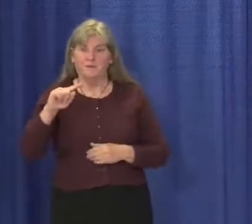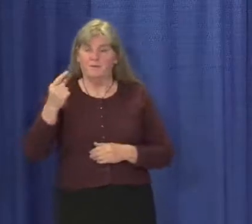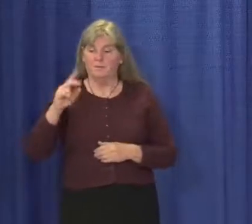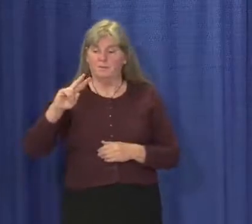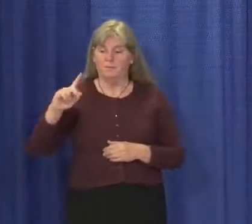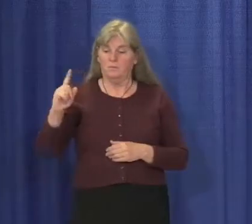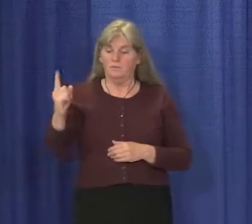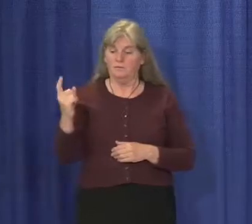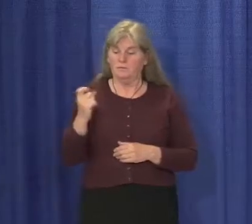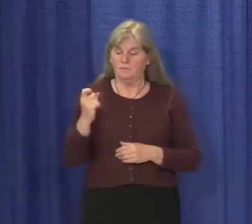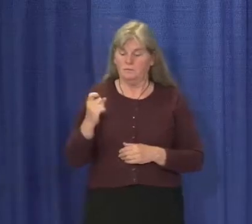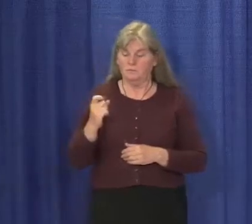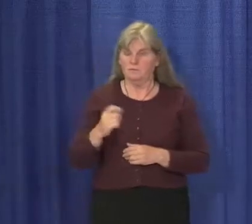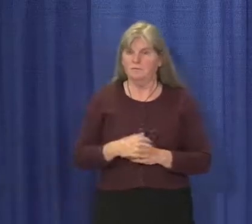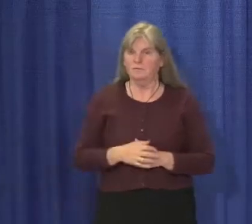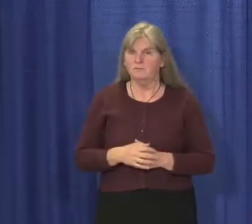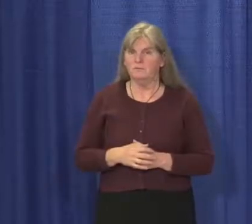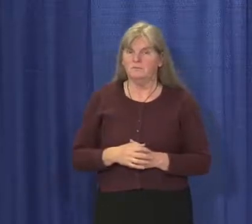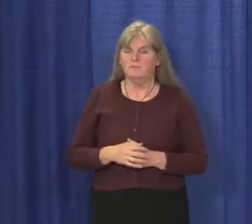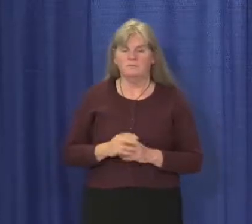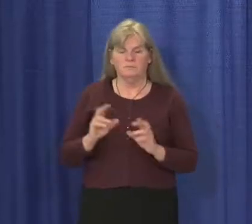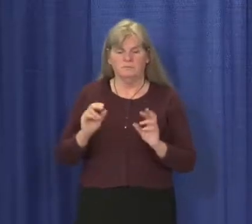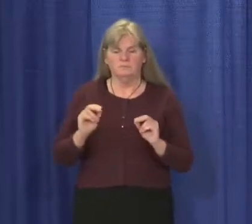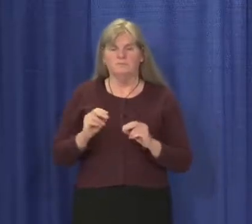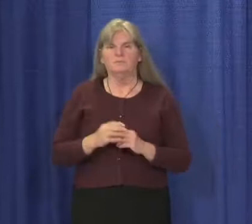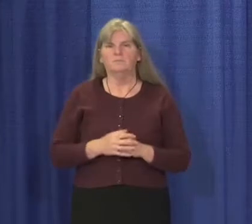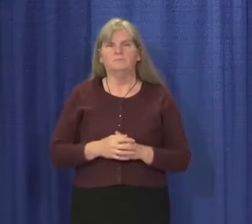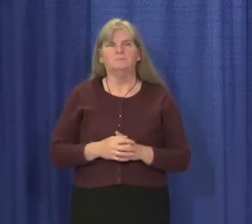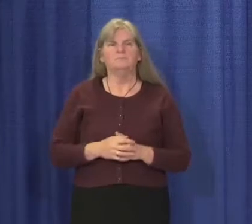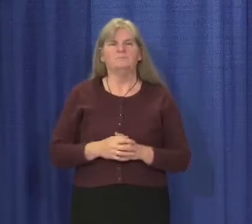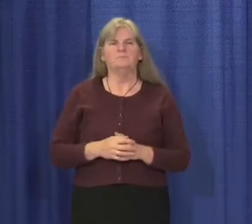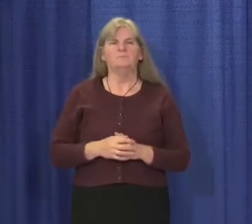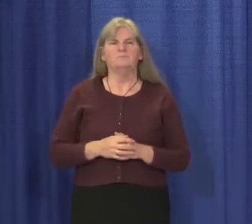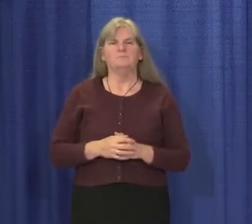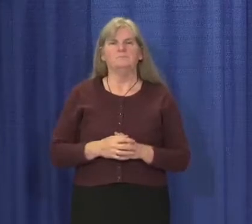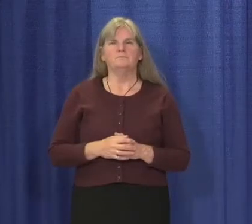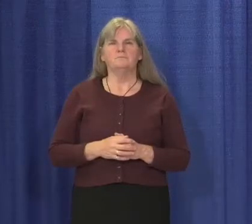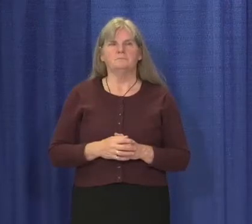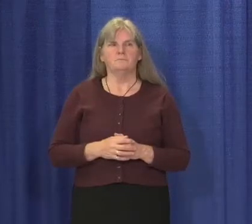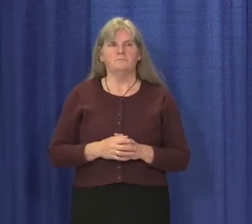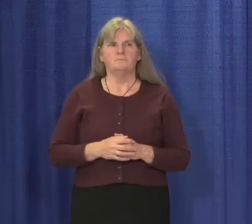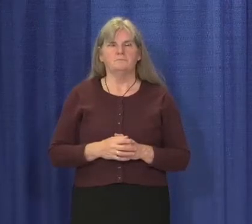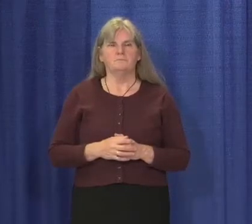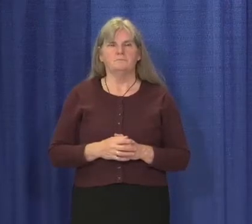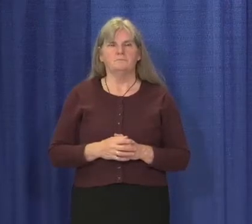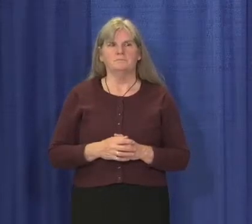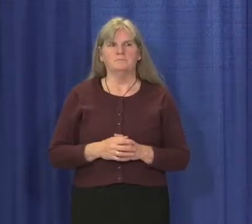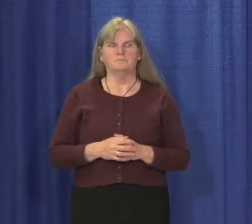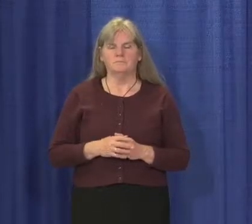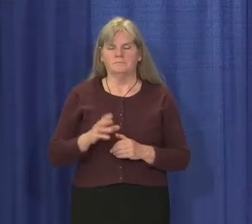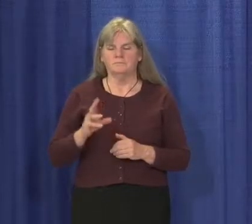question? Reporter: No.